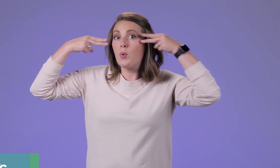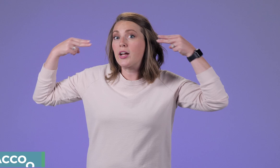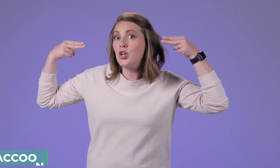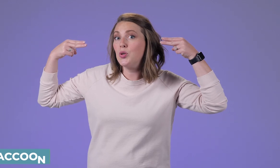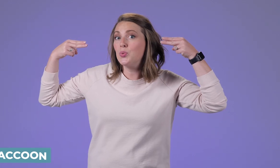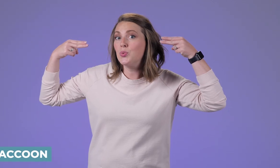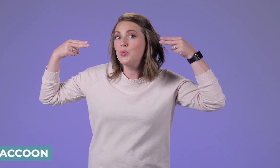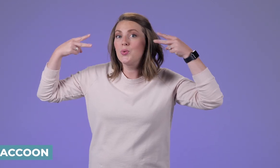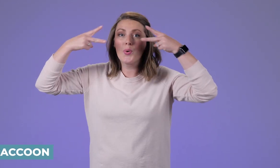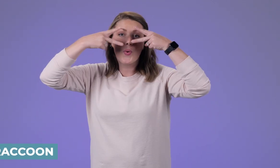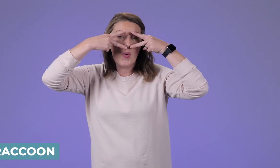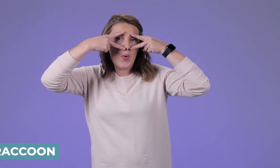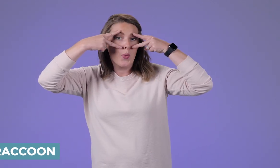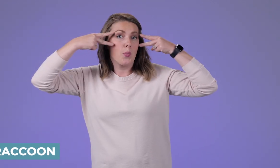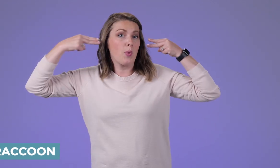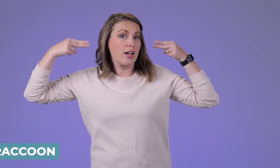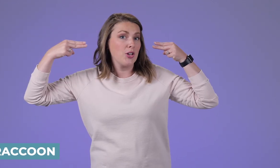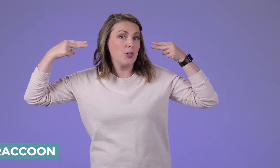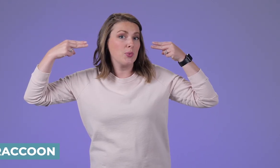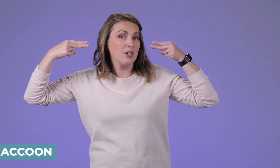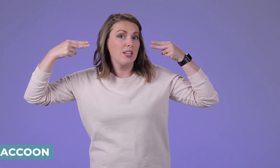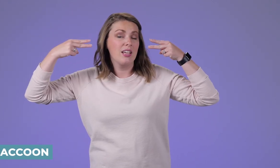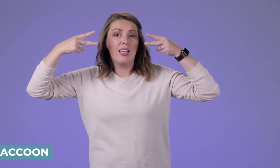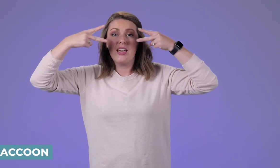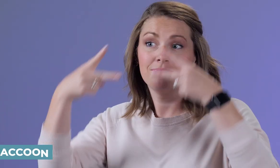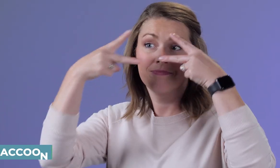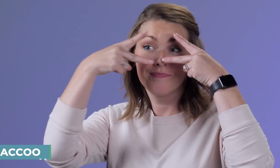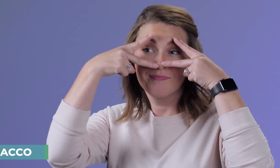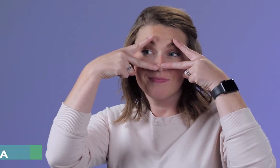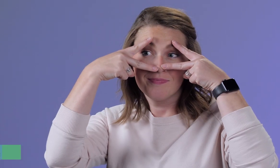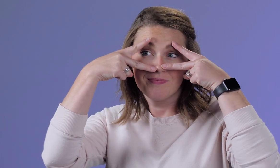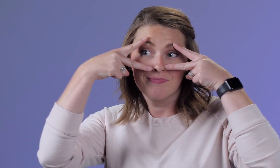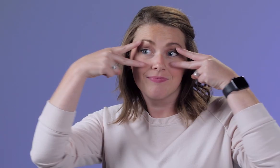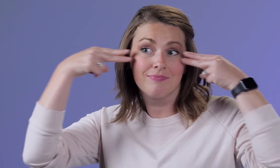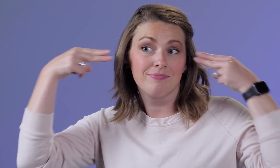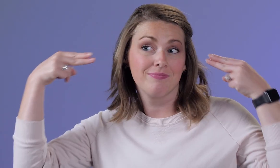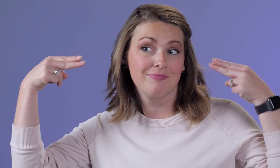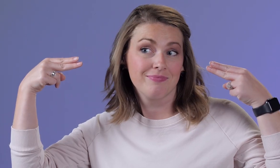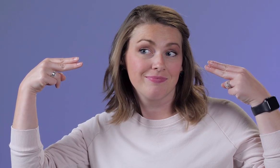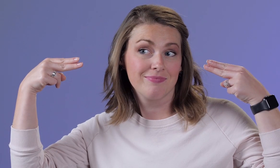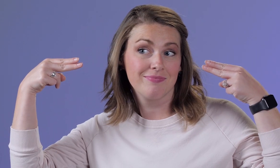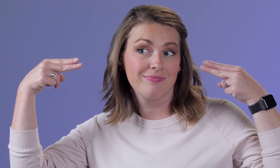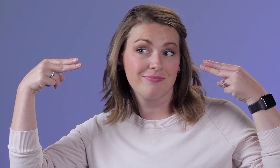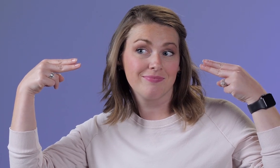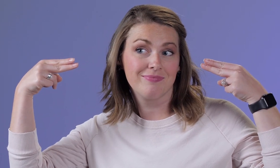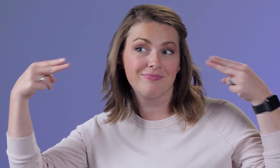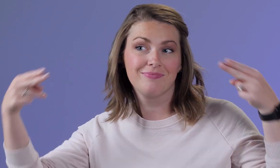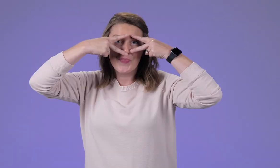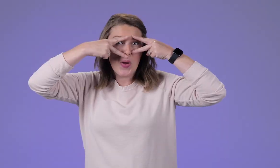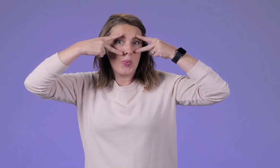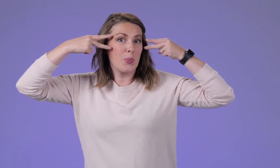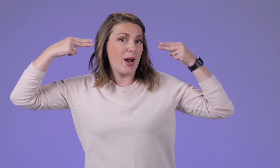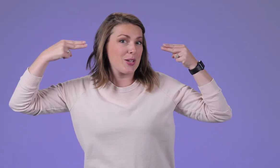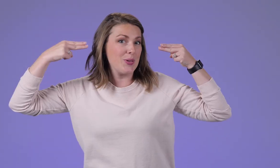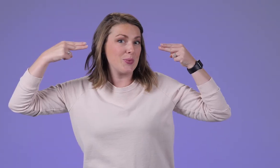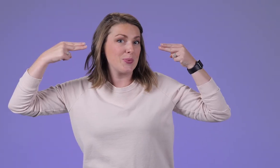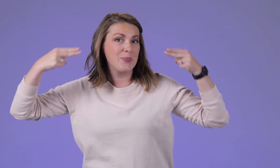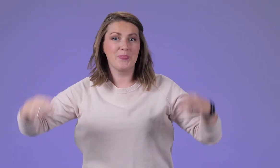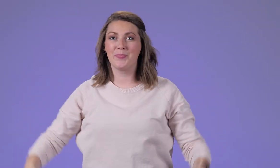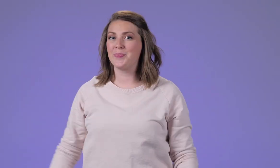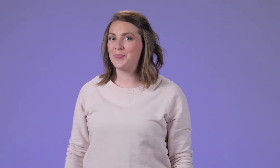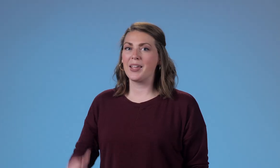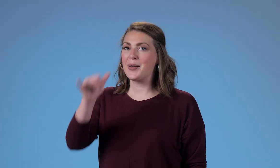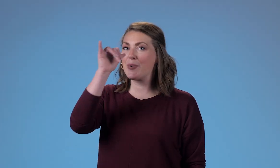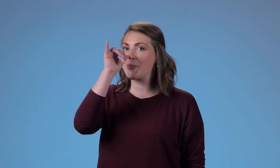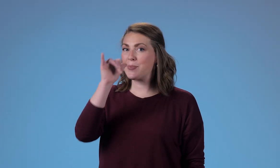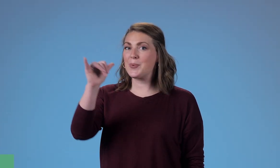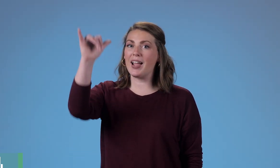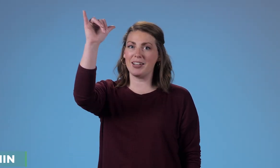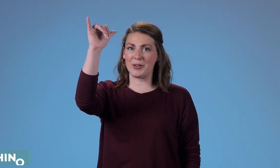'Raccoon, raccoon', it's like making the shape of the raccoon's mask 'raccoon'. 'Rhino,